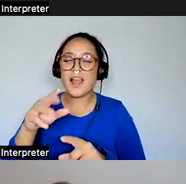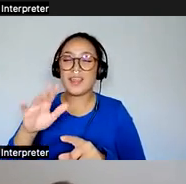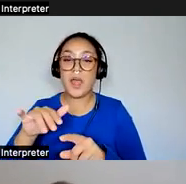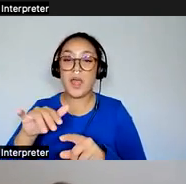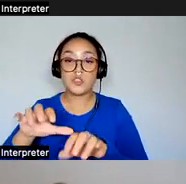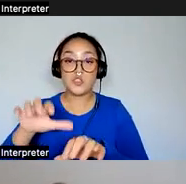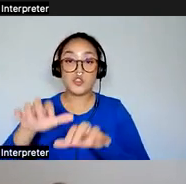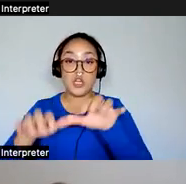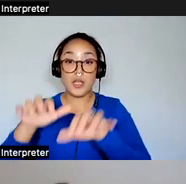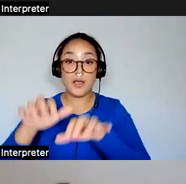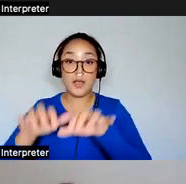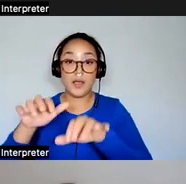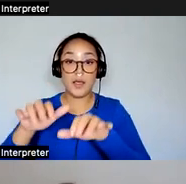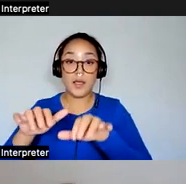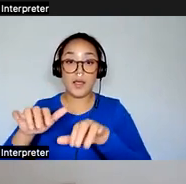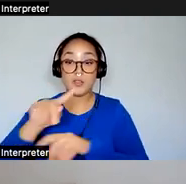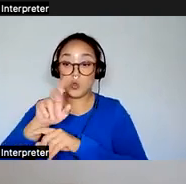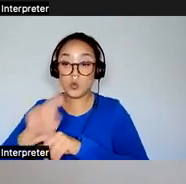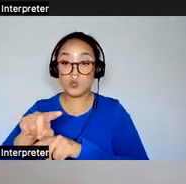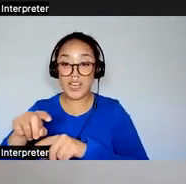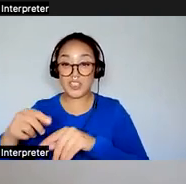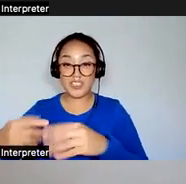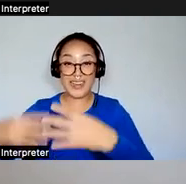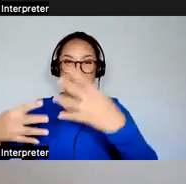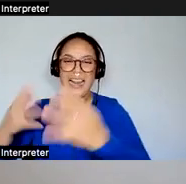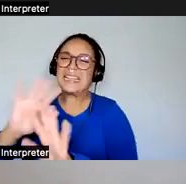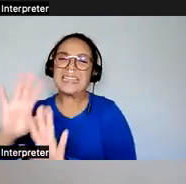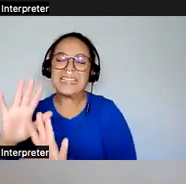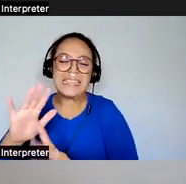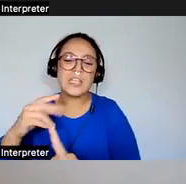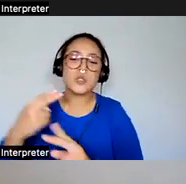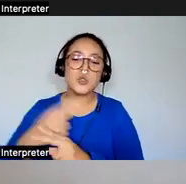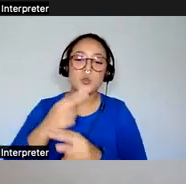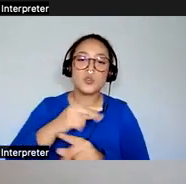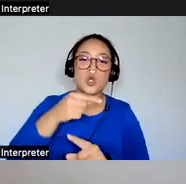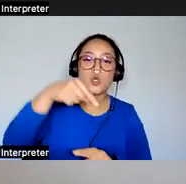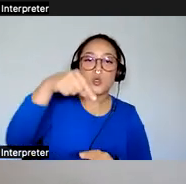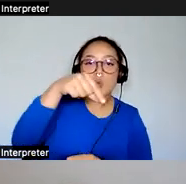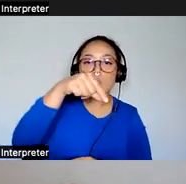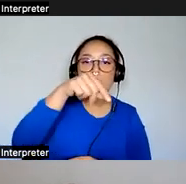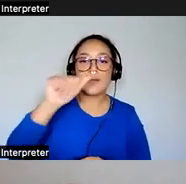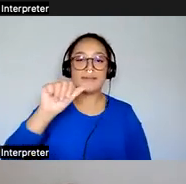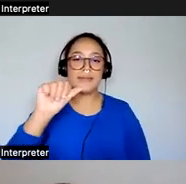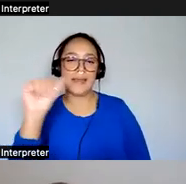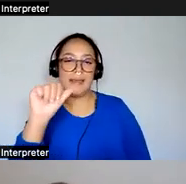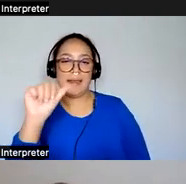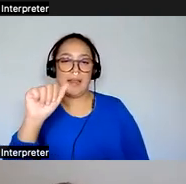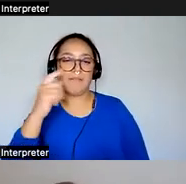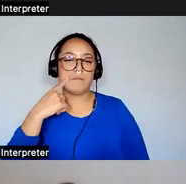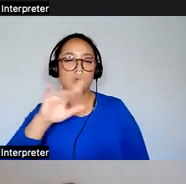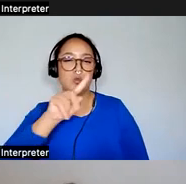general chat, so that we don't miss them. But there was a question about timing.